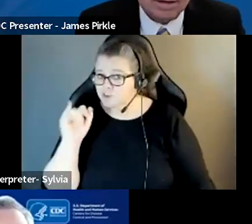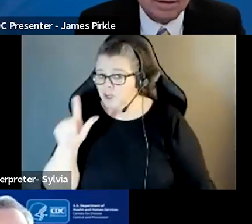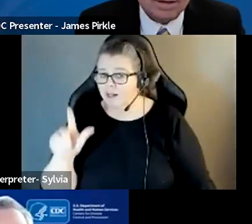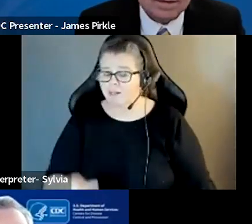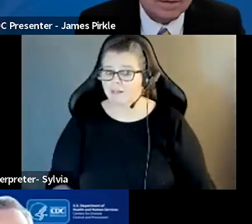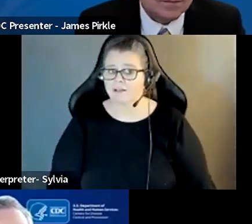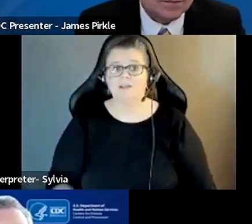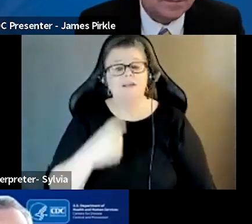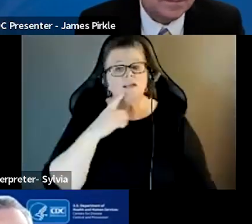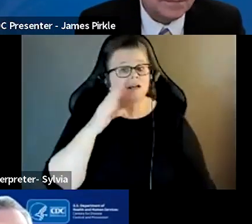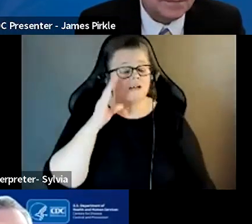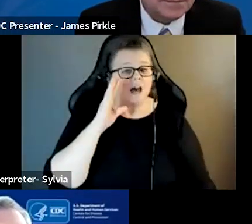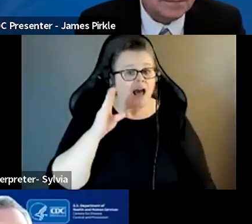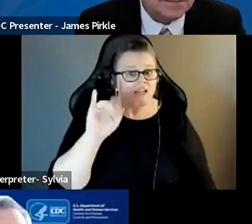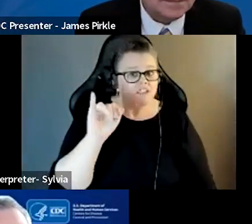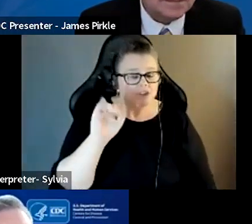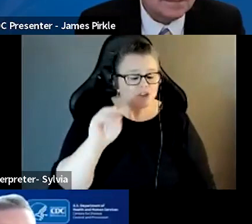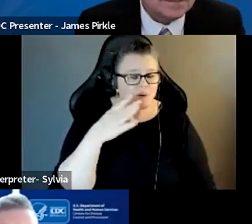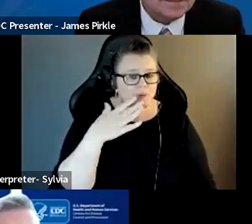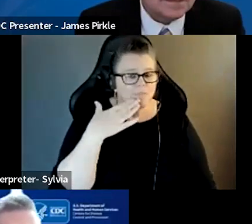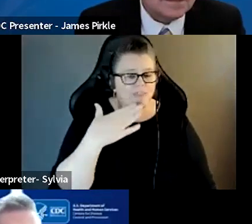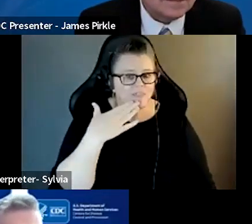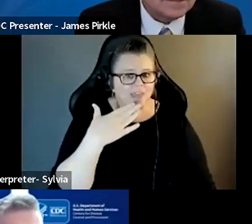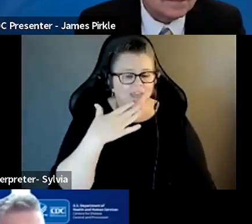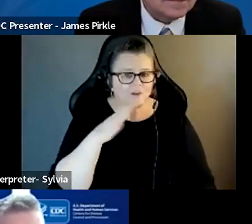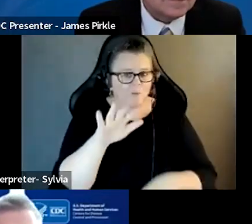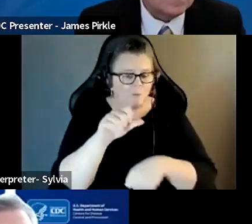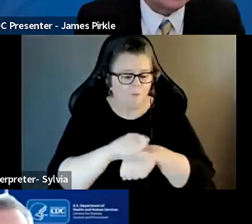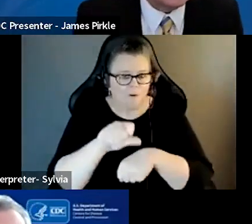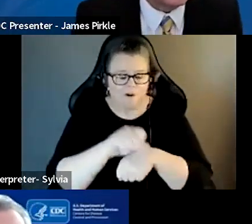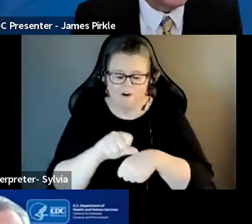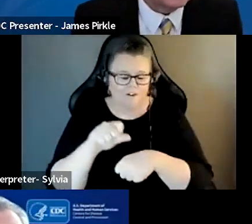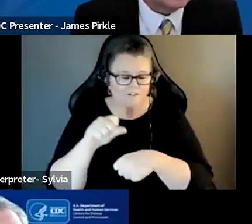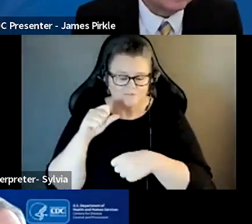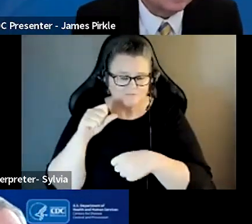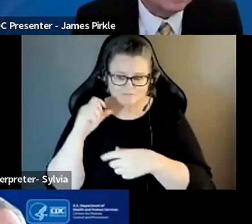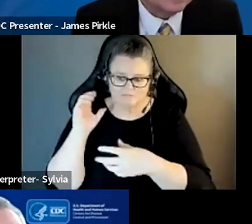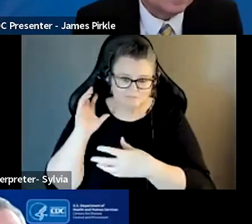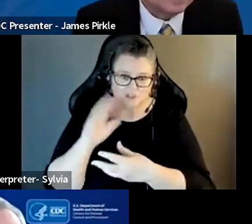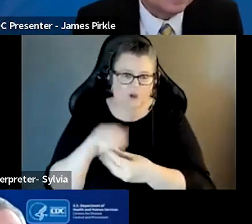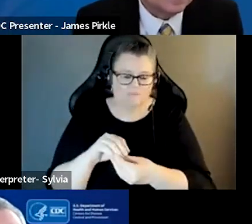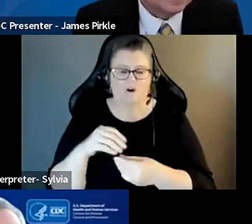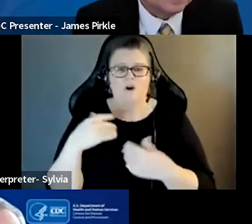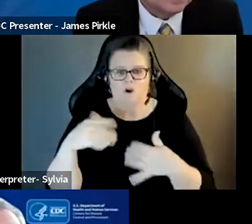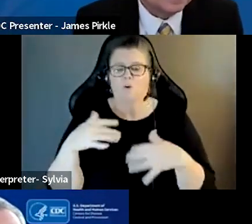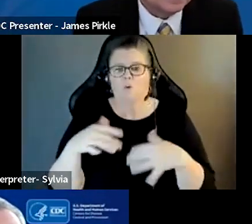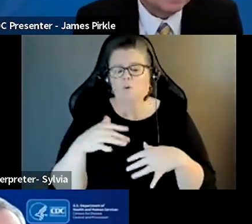Hi, Jim. Thank you for all the work you've done so far. It's just really great and reassuring.